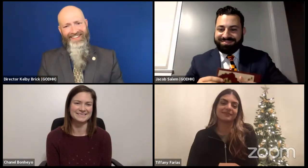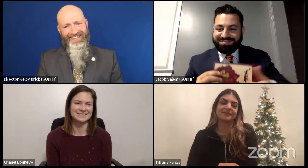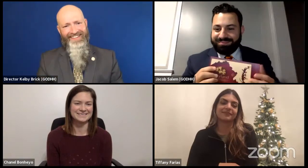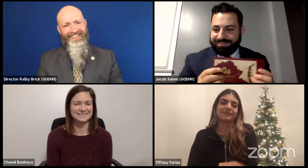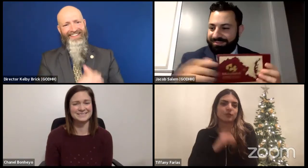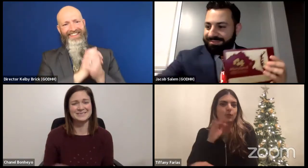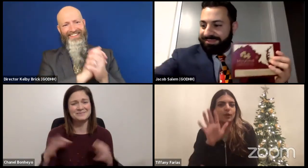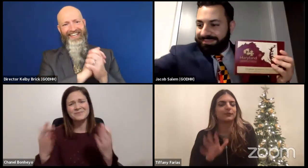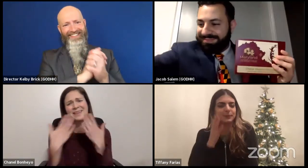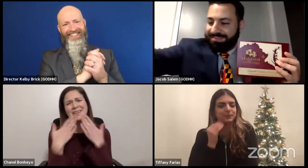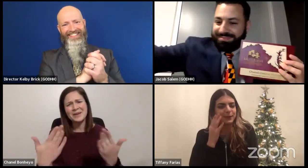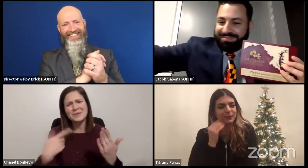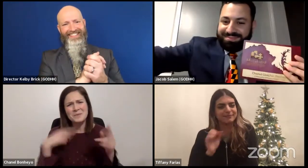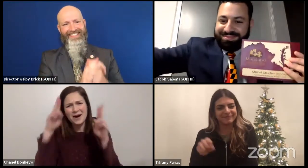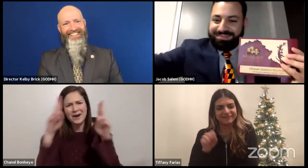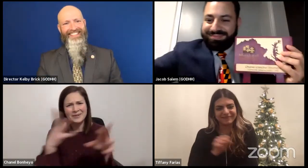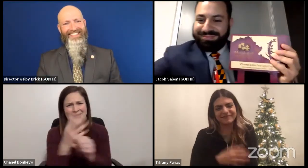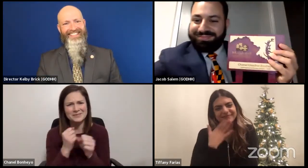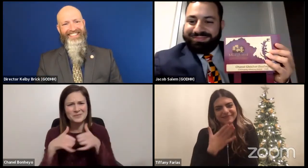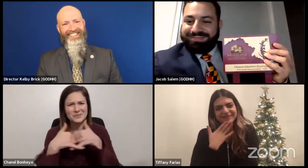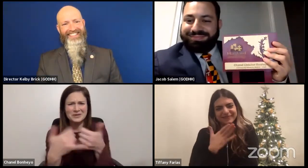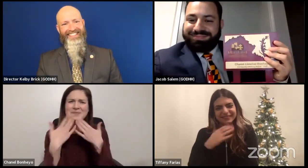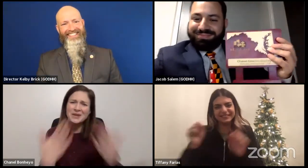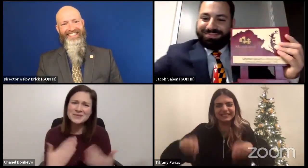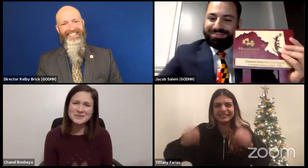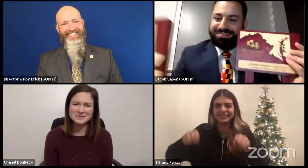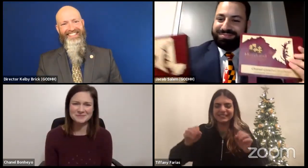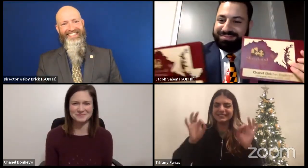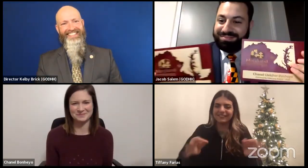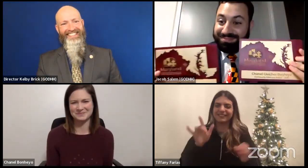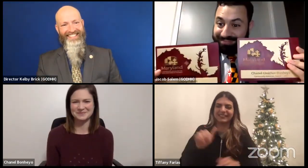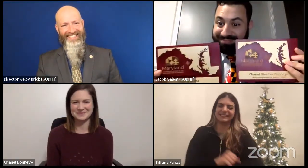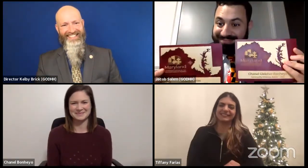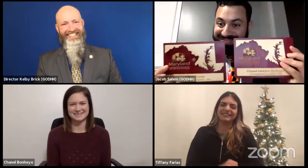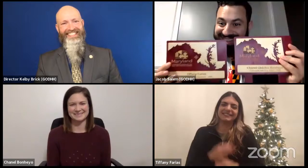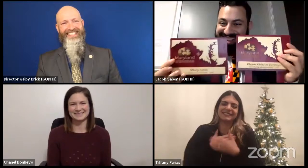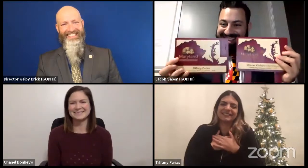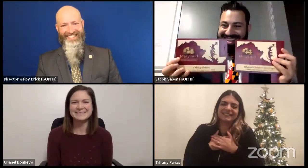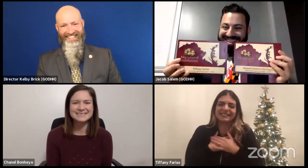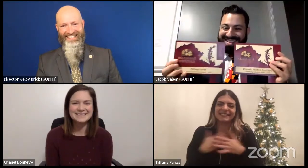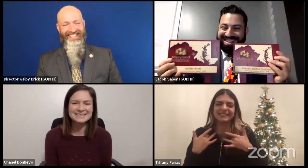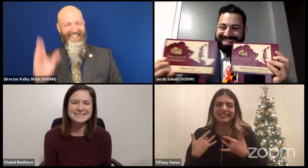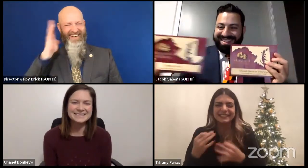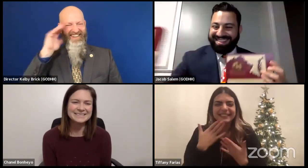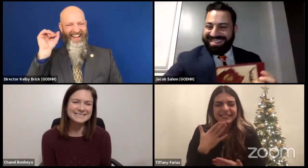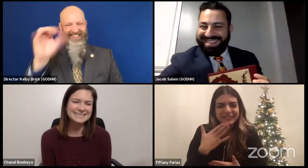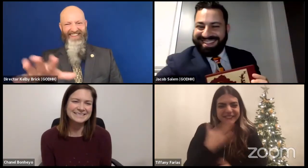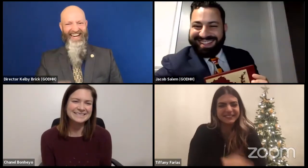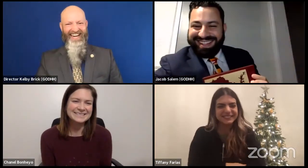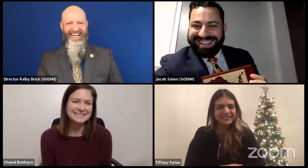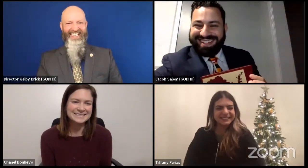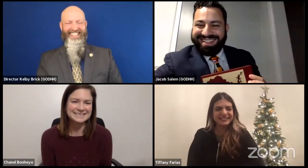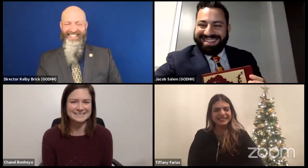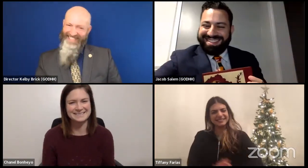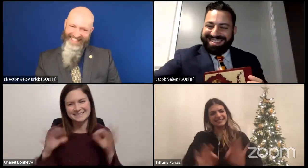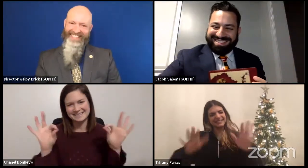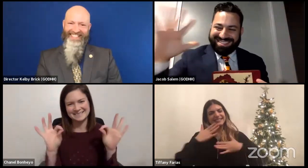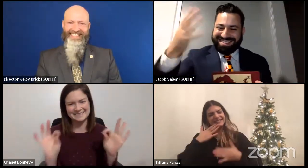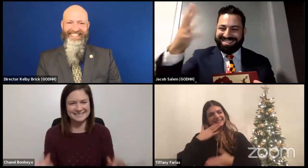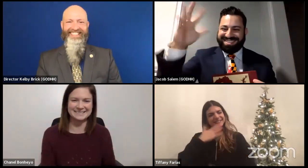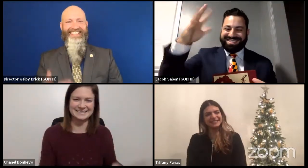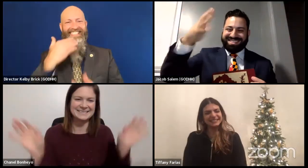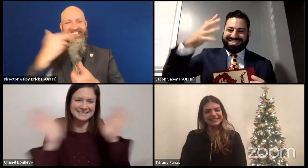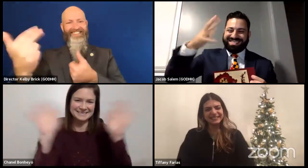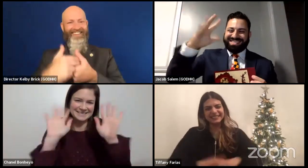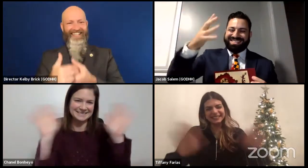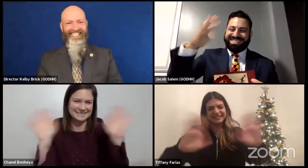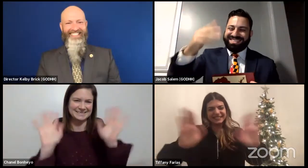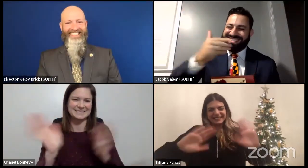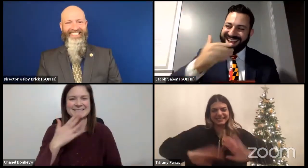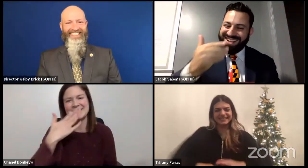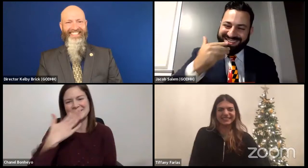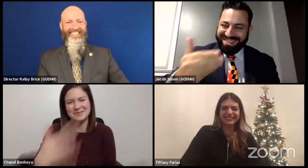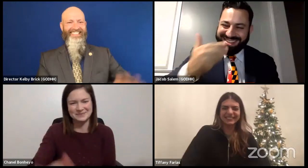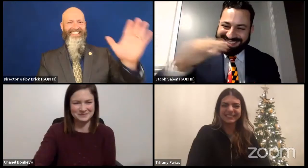you. Thank you. SPEAKER: We appreciate this. Thank you so